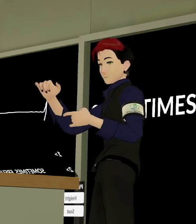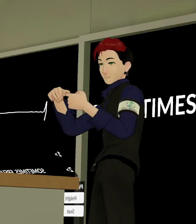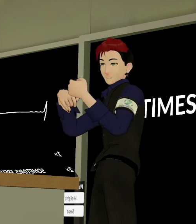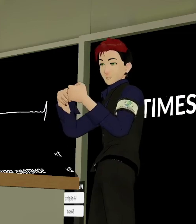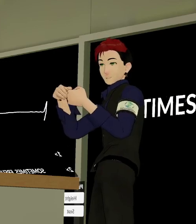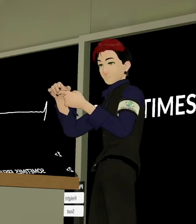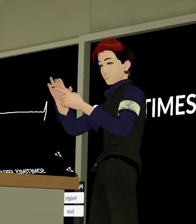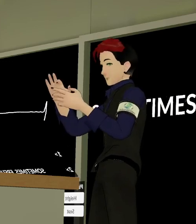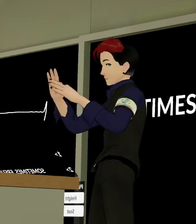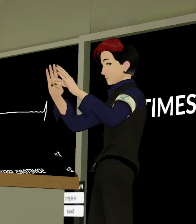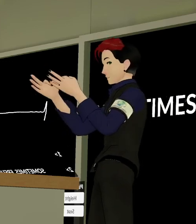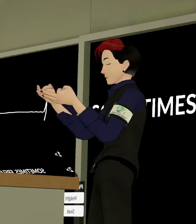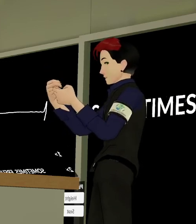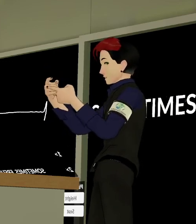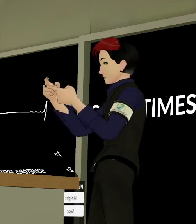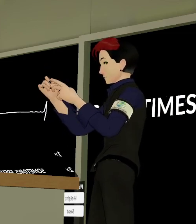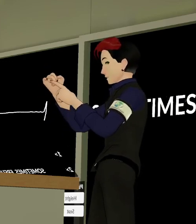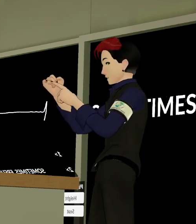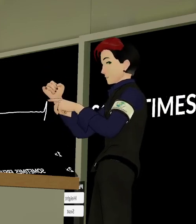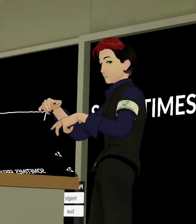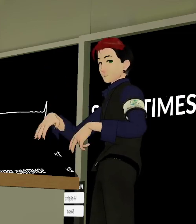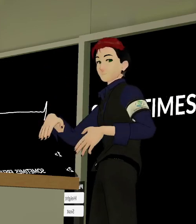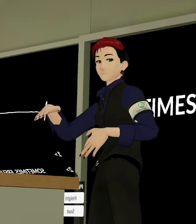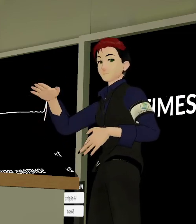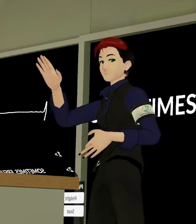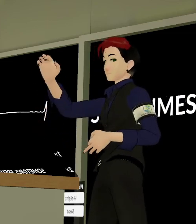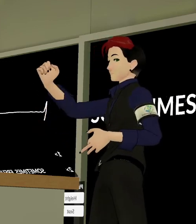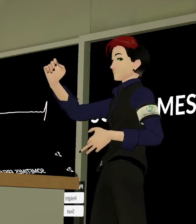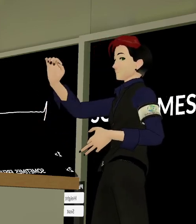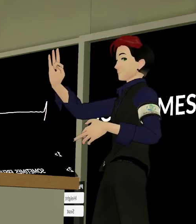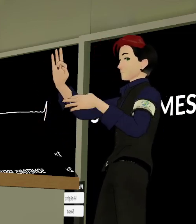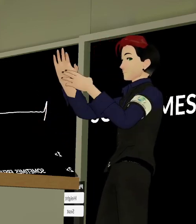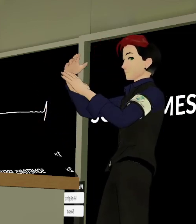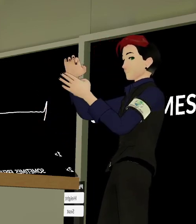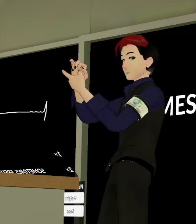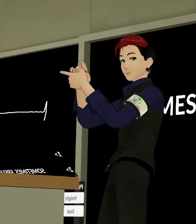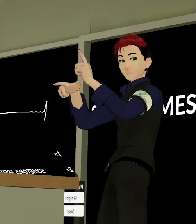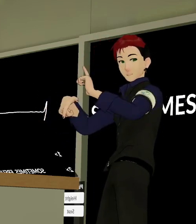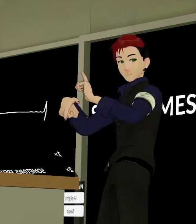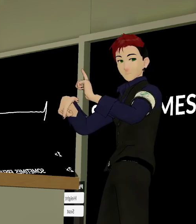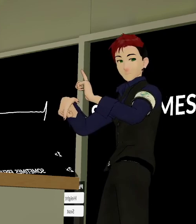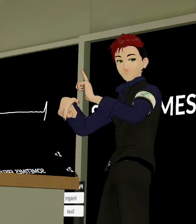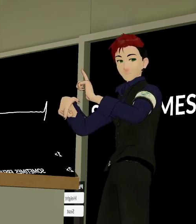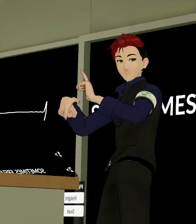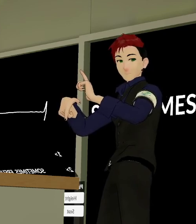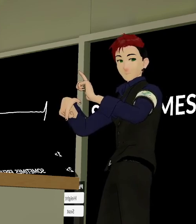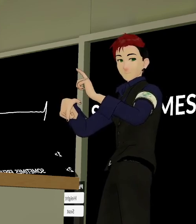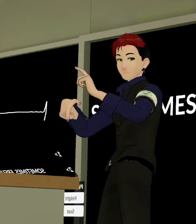exact like family of vocabulary often